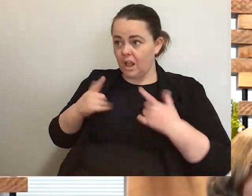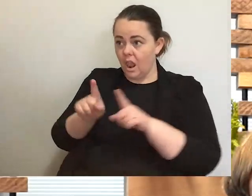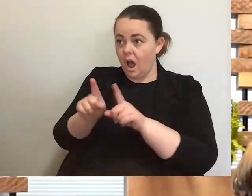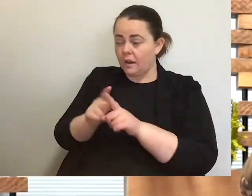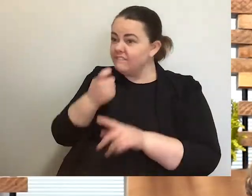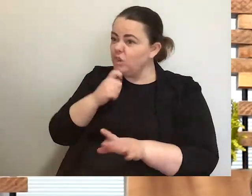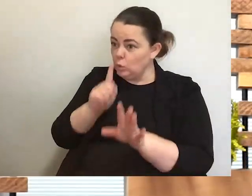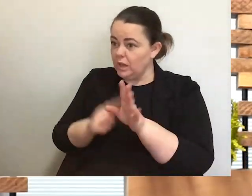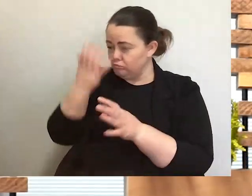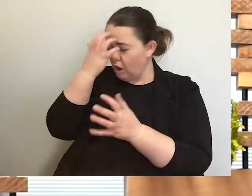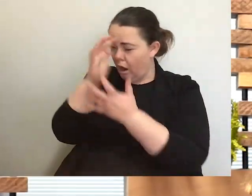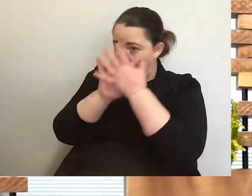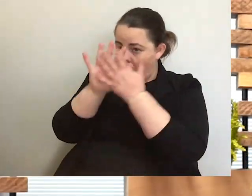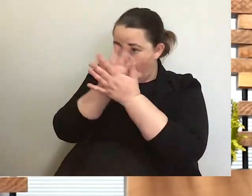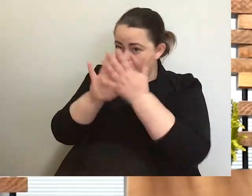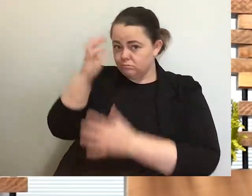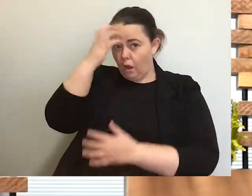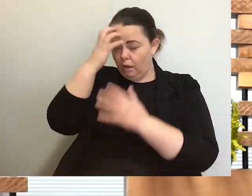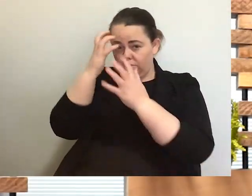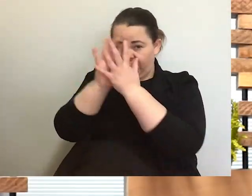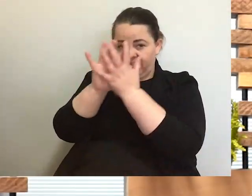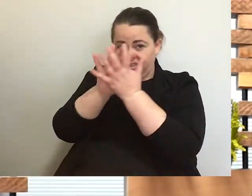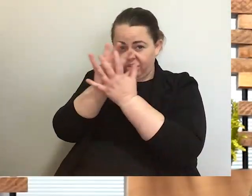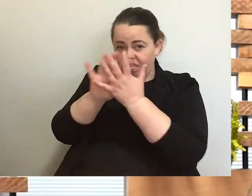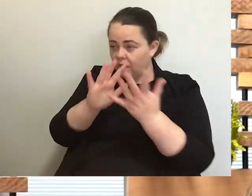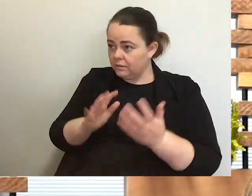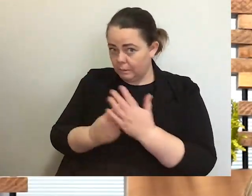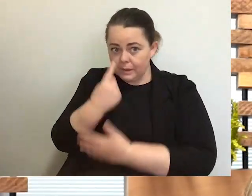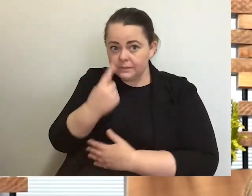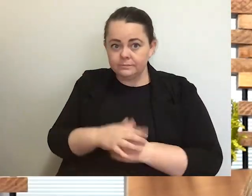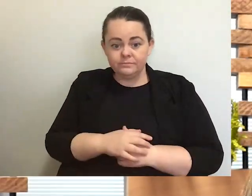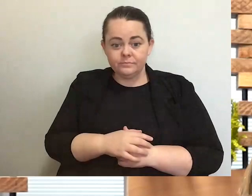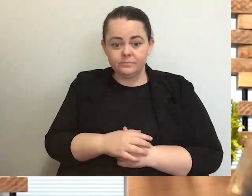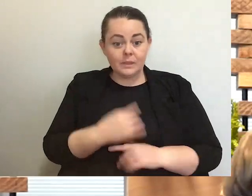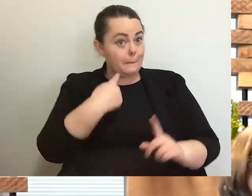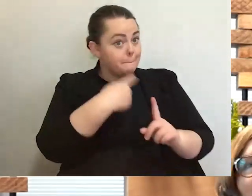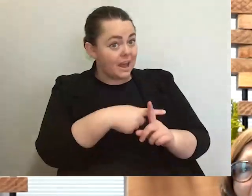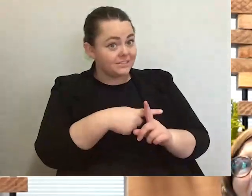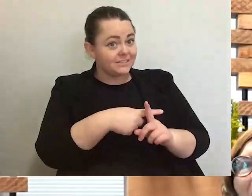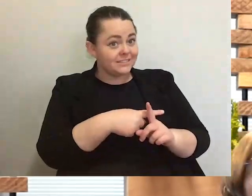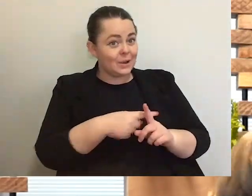like there was just this cotton wool where my brain ought to be. And then to top it off, weight gain around the stomach.